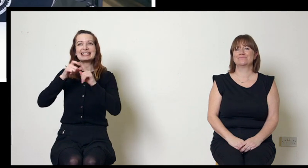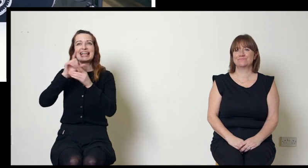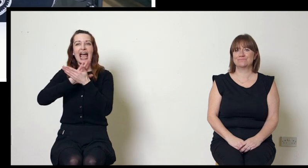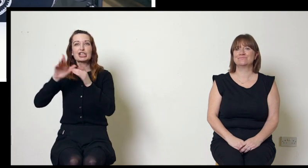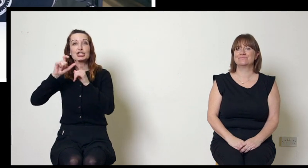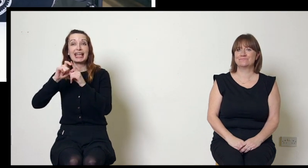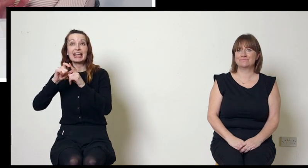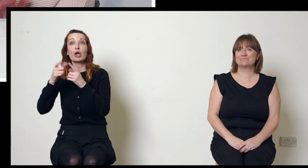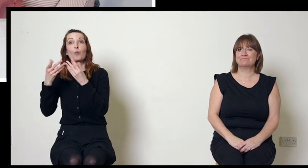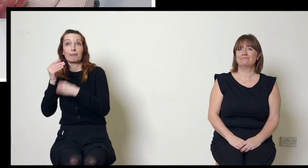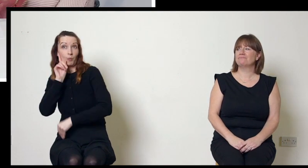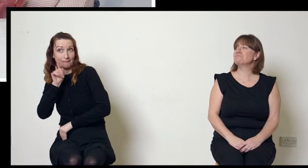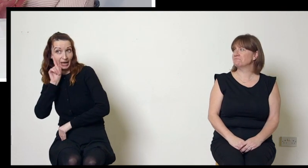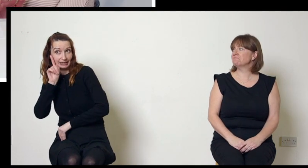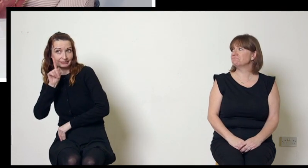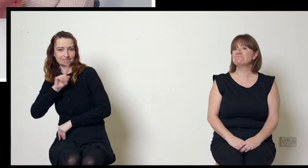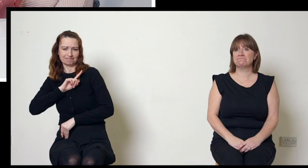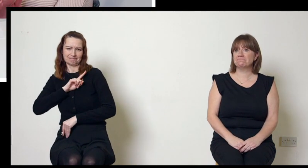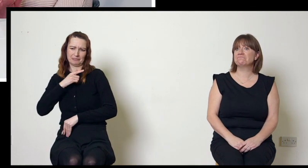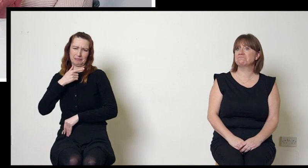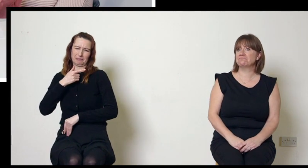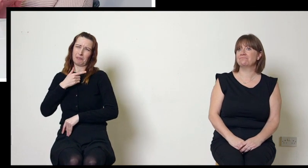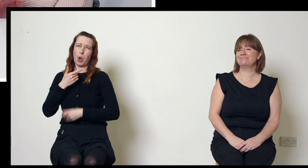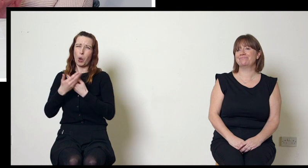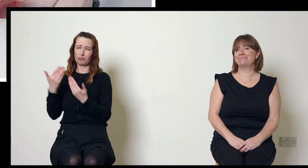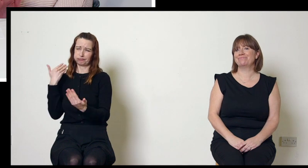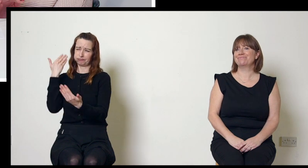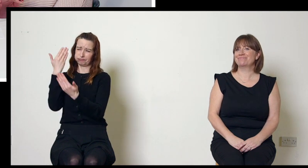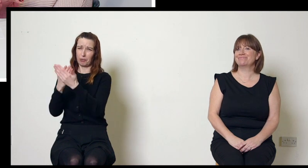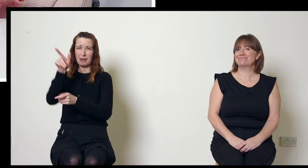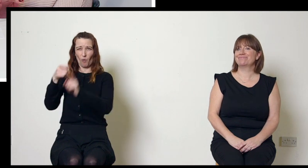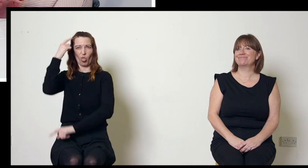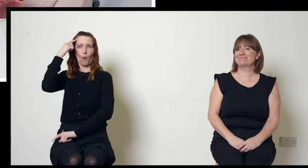And that's because for so long it was seen as a male disease and women are very good at masking